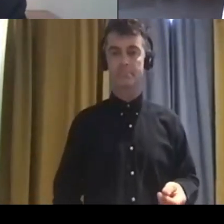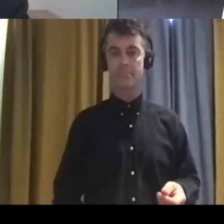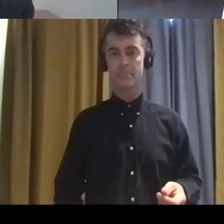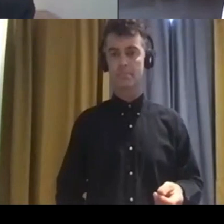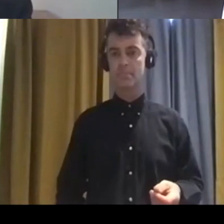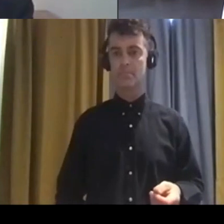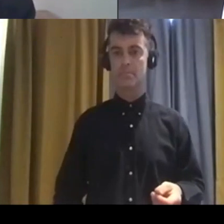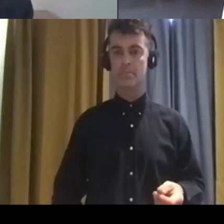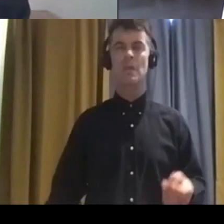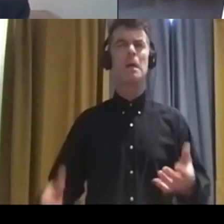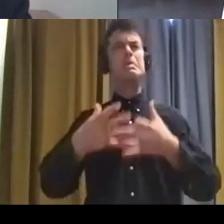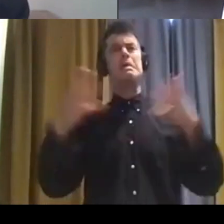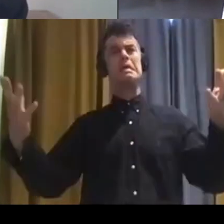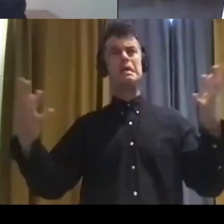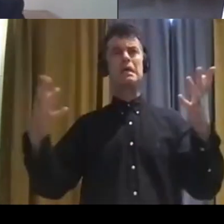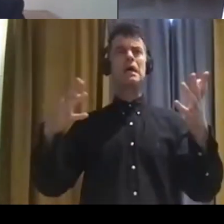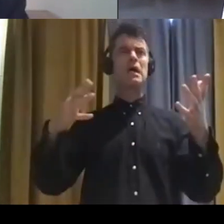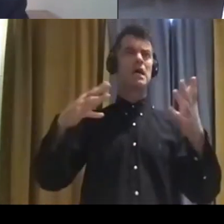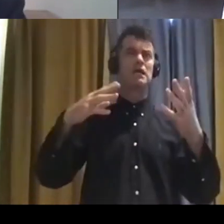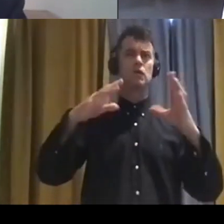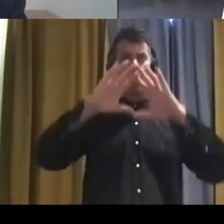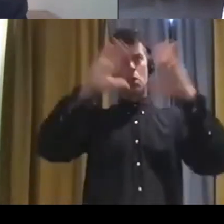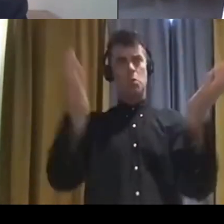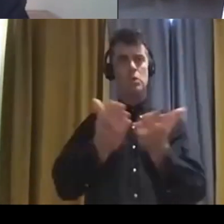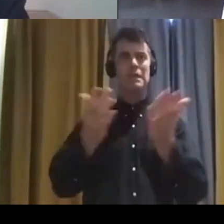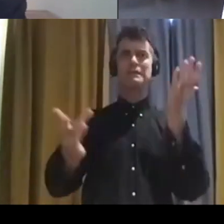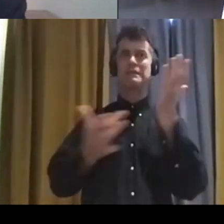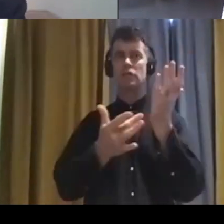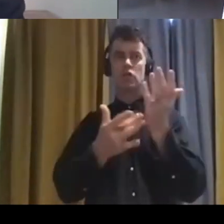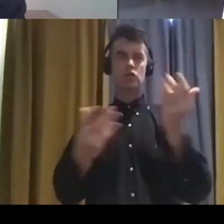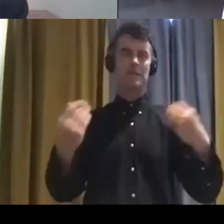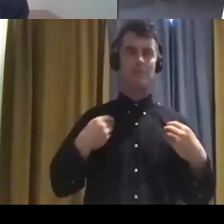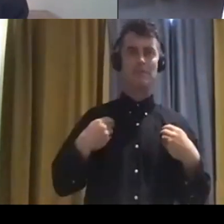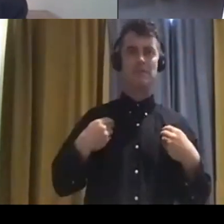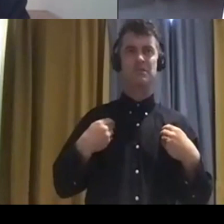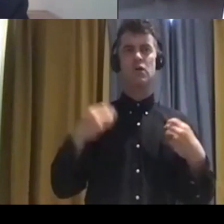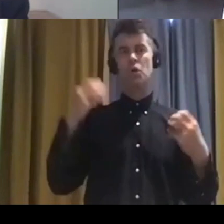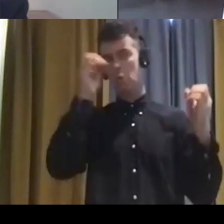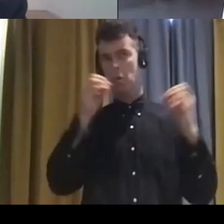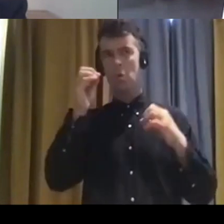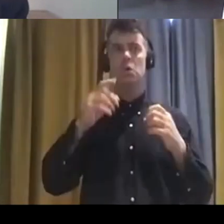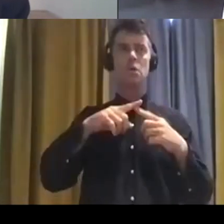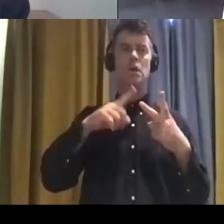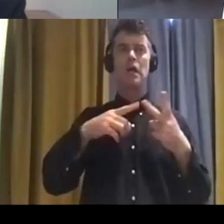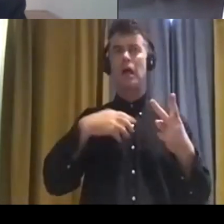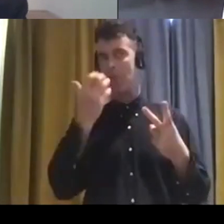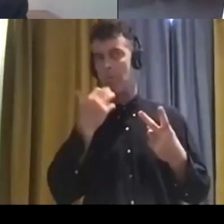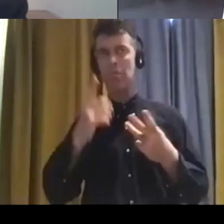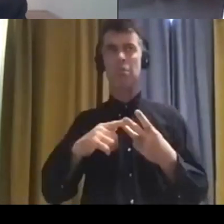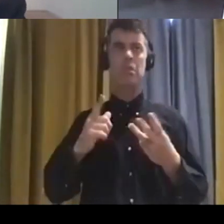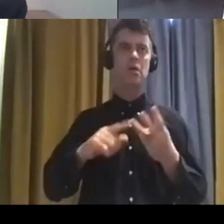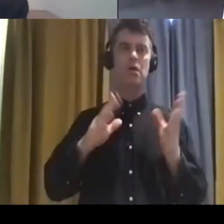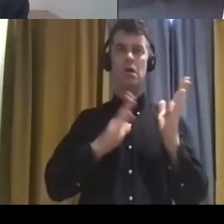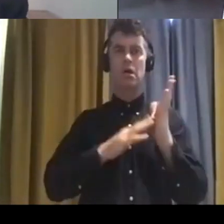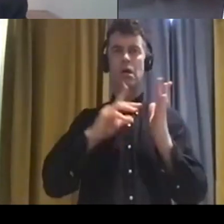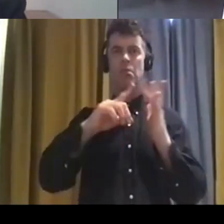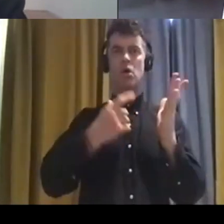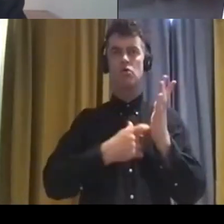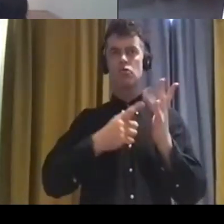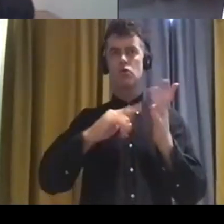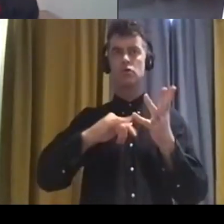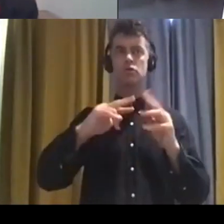are technology companies. You got multinational technology companies for the Googles, the